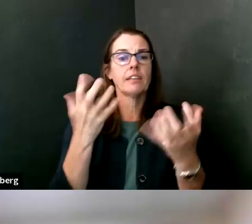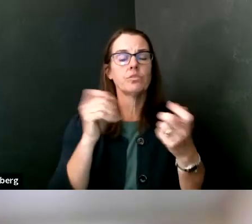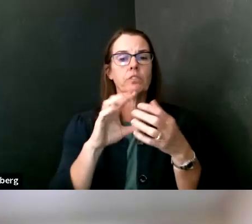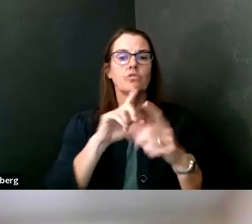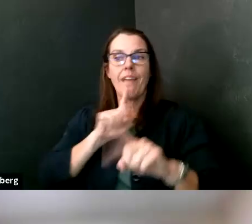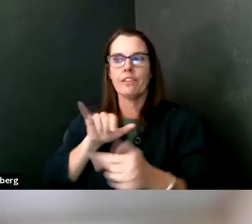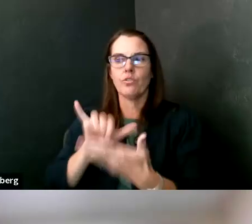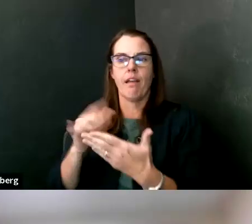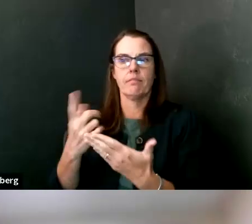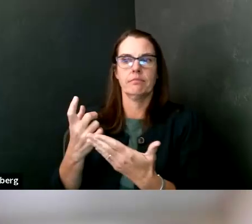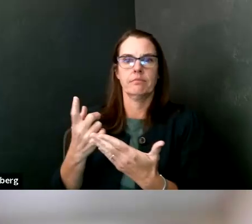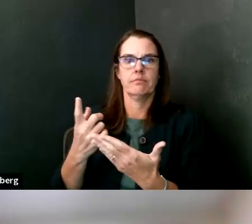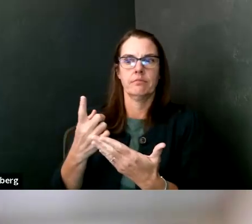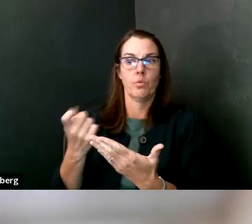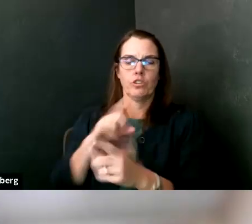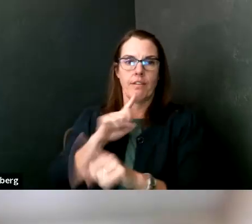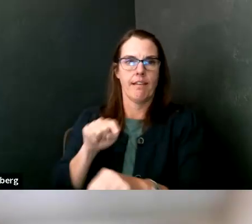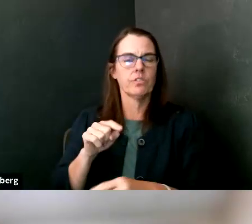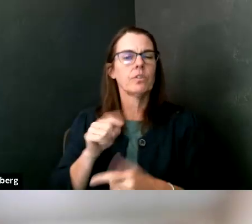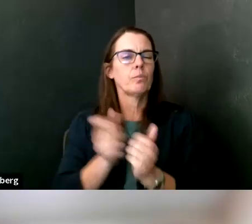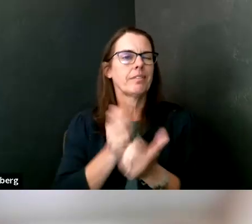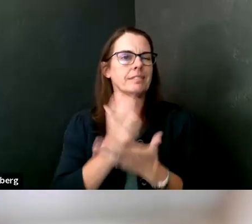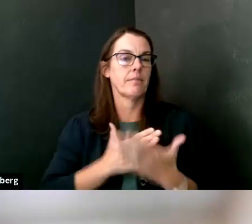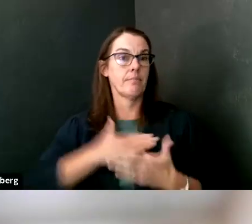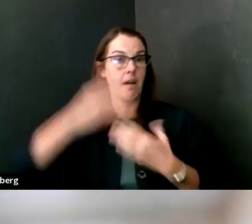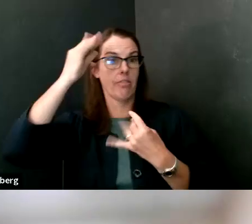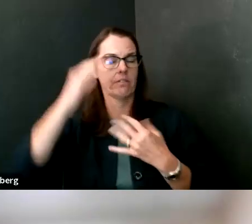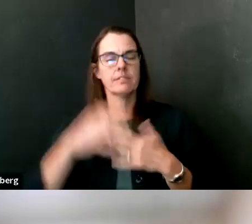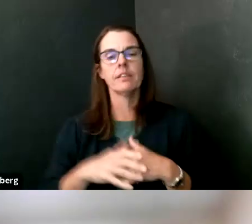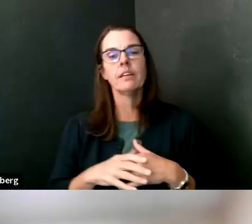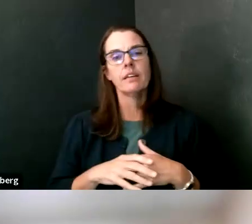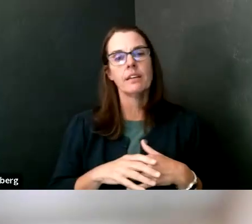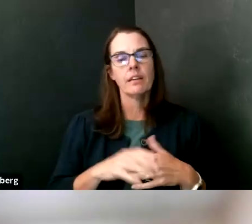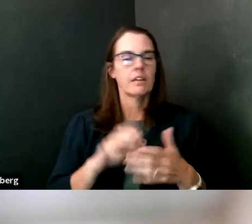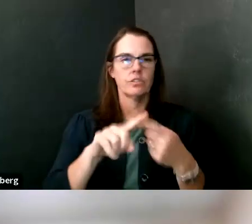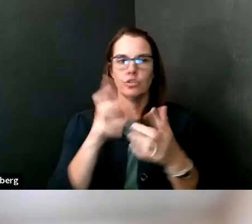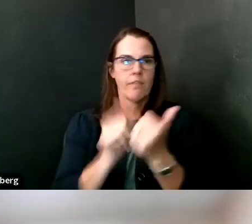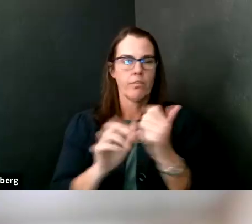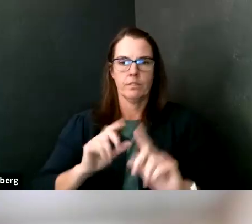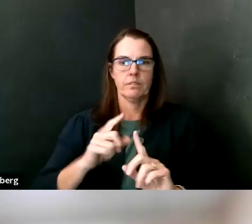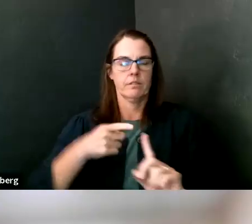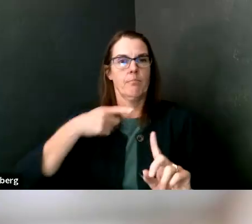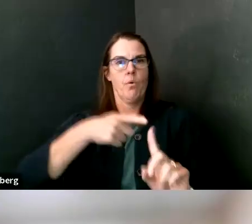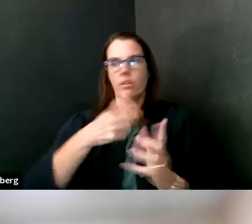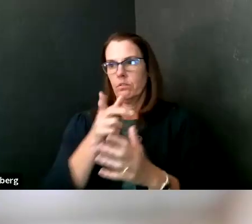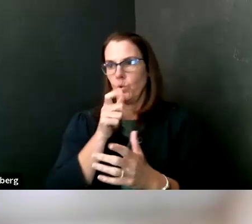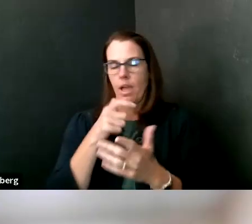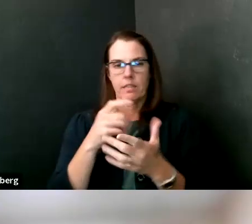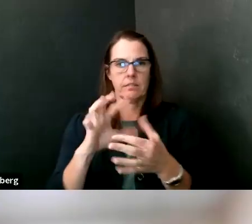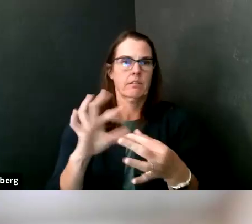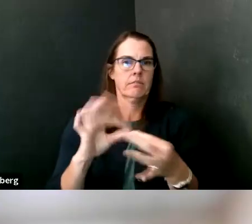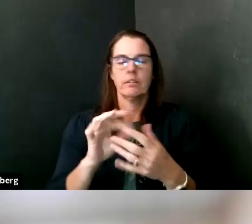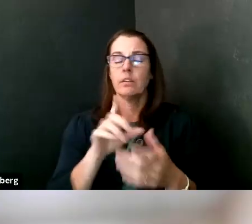that that question with some thoughts. Um it it to everybody's point who's spoken, it is so difficult